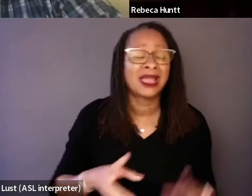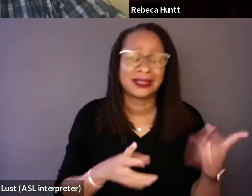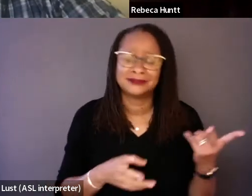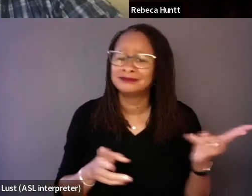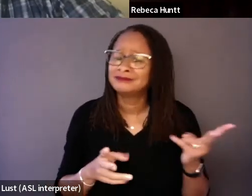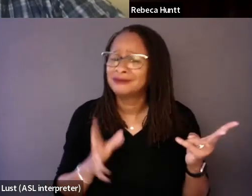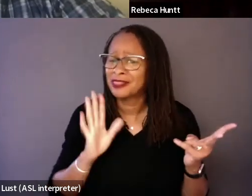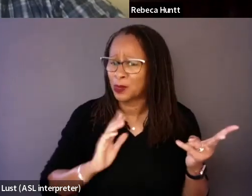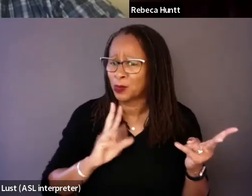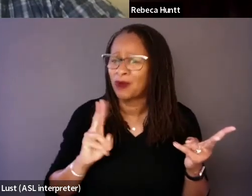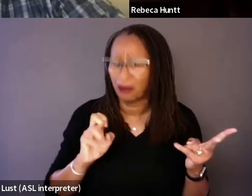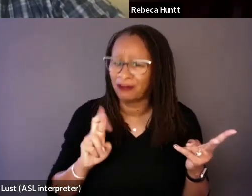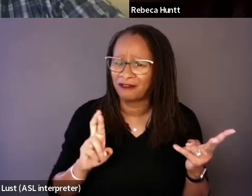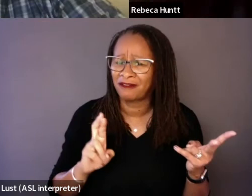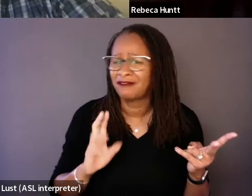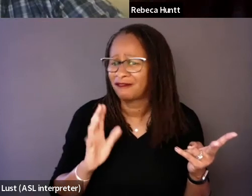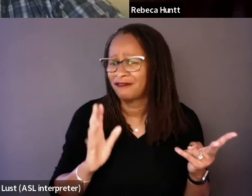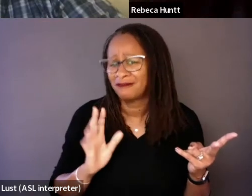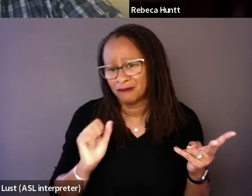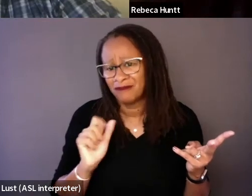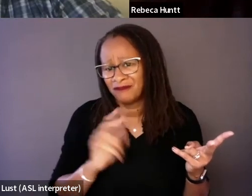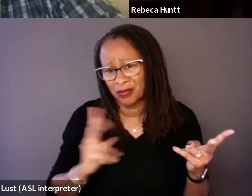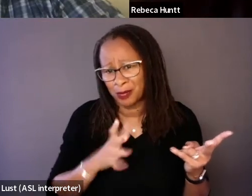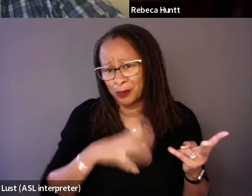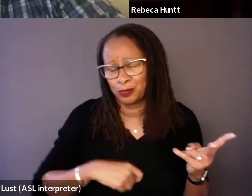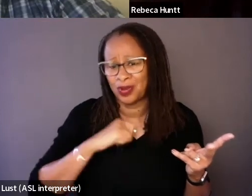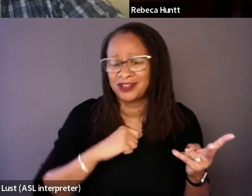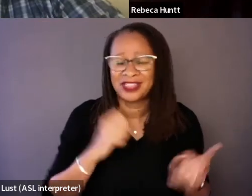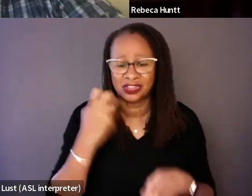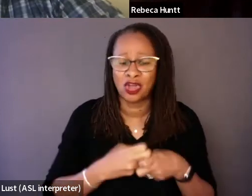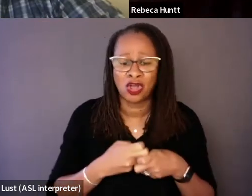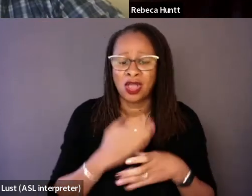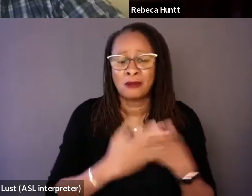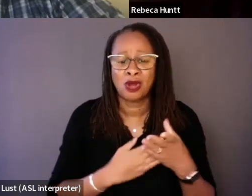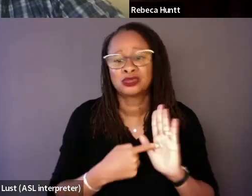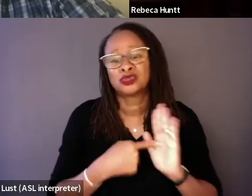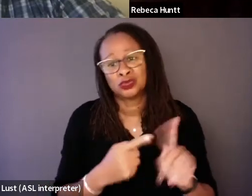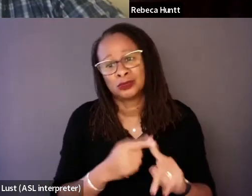And that was the hardest part, I think, of the release, was showing it to my parents.